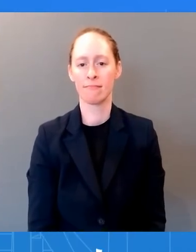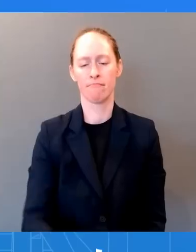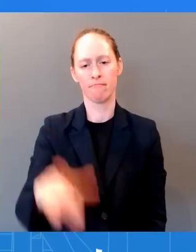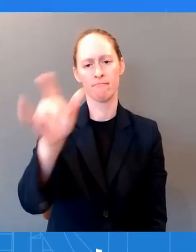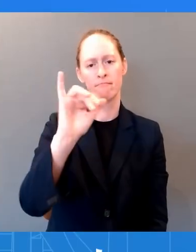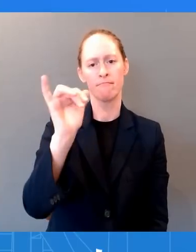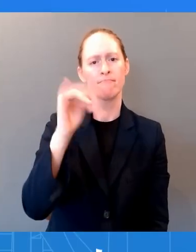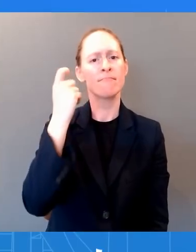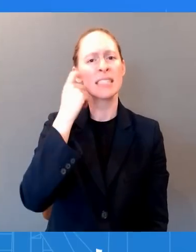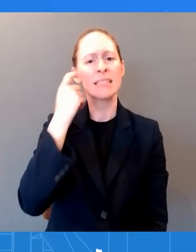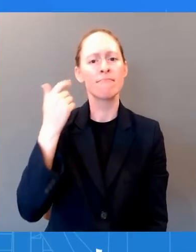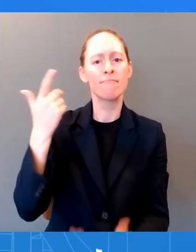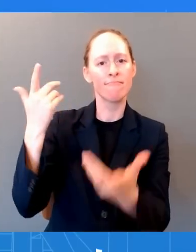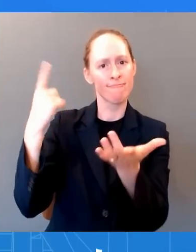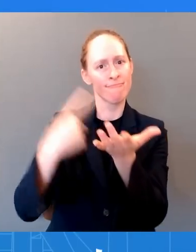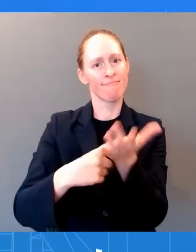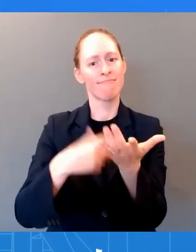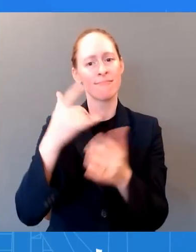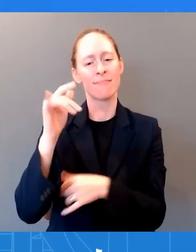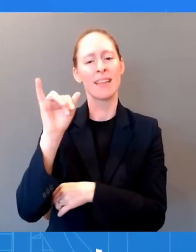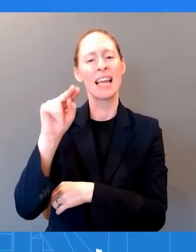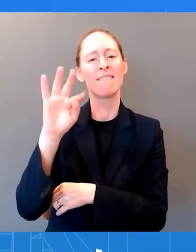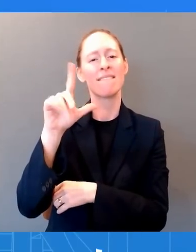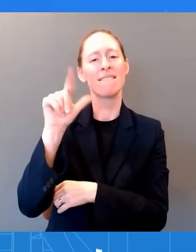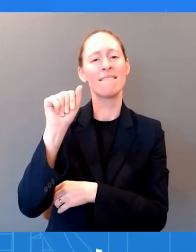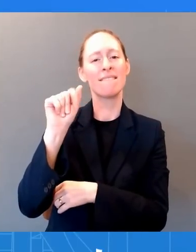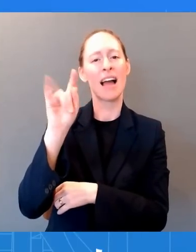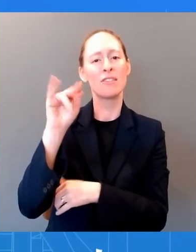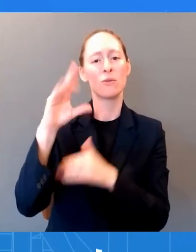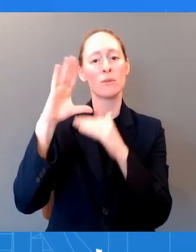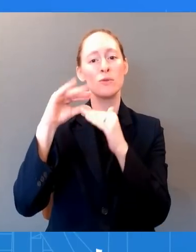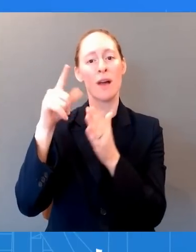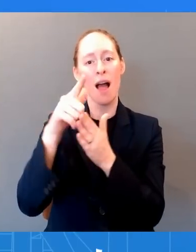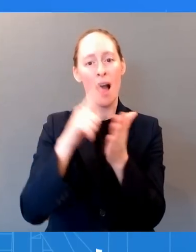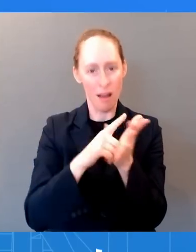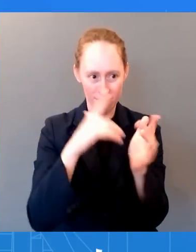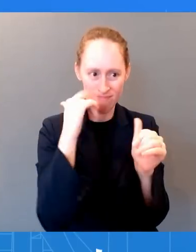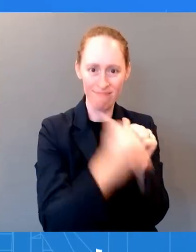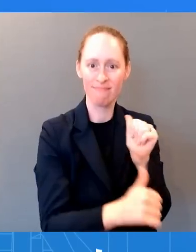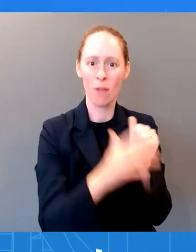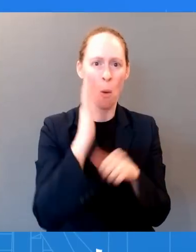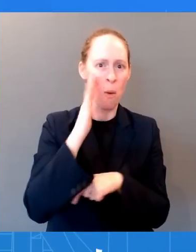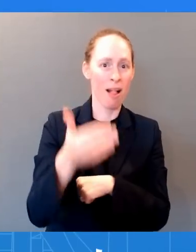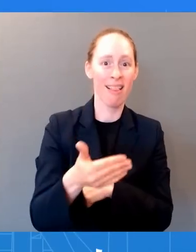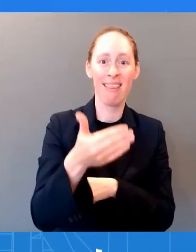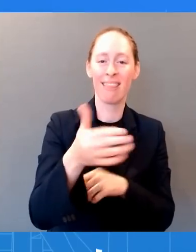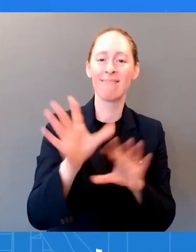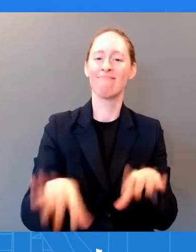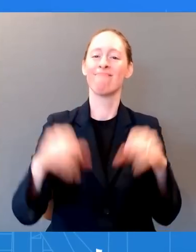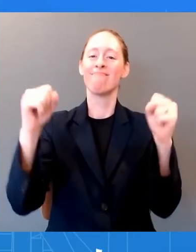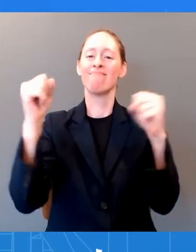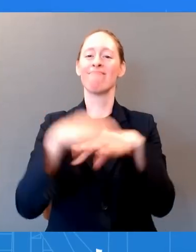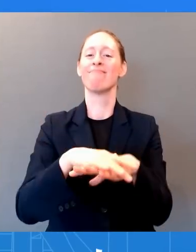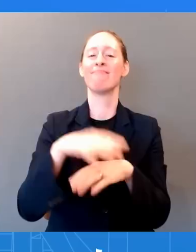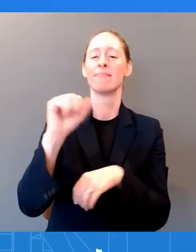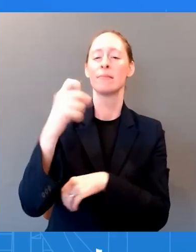which is going to happen on September 13th, as you all know; and will travel across the country to highlight how the Inflation Reduction Act